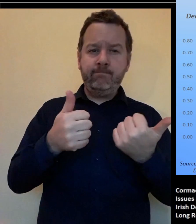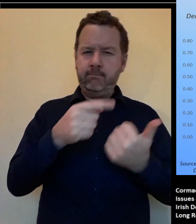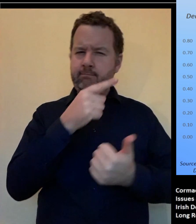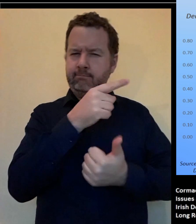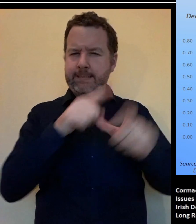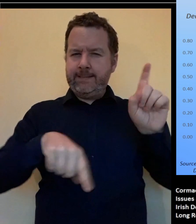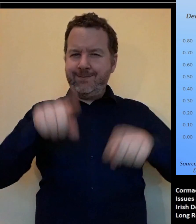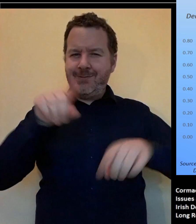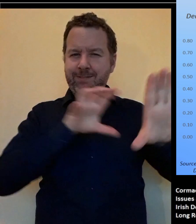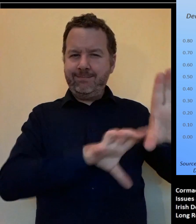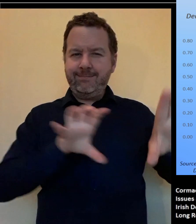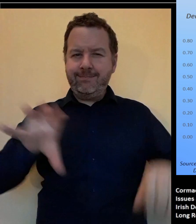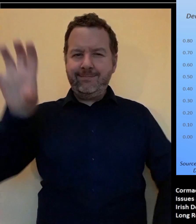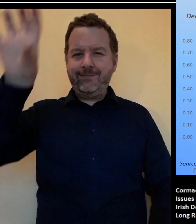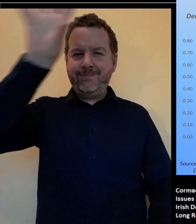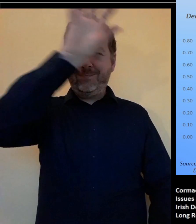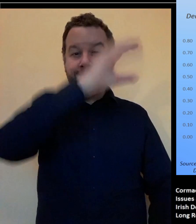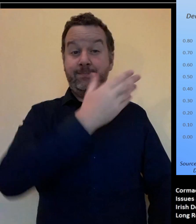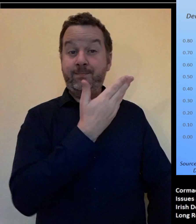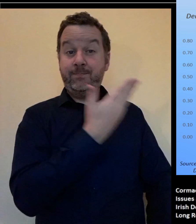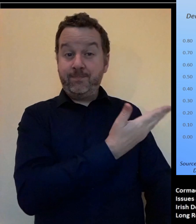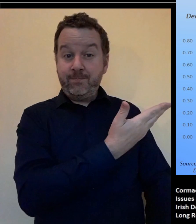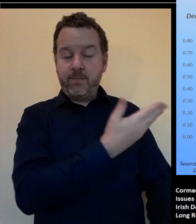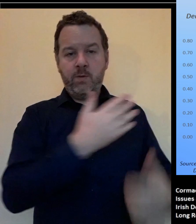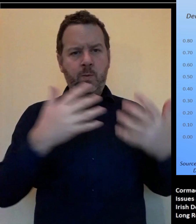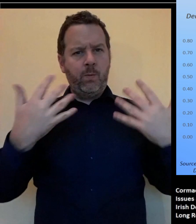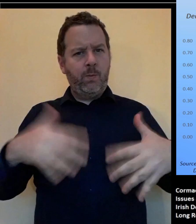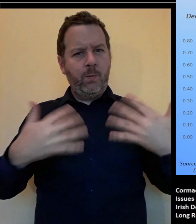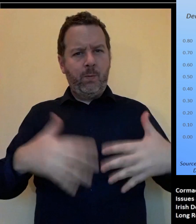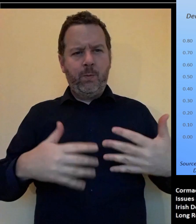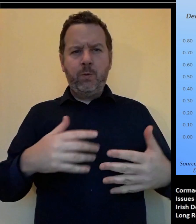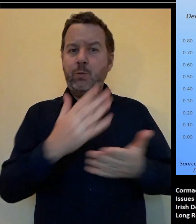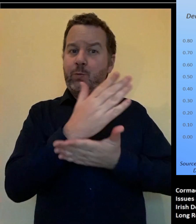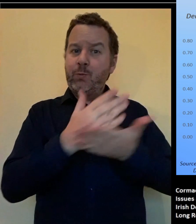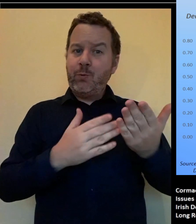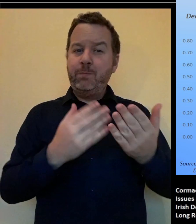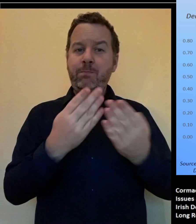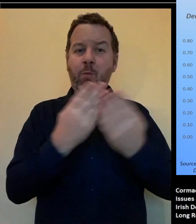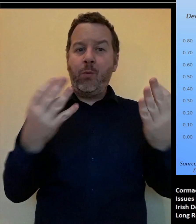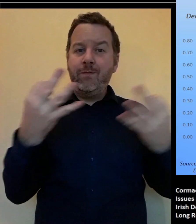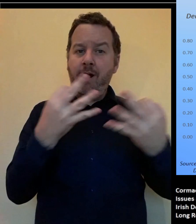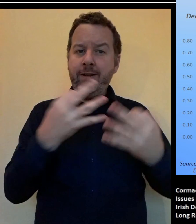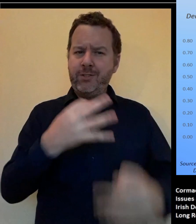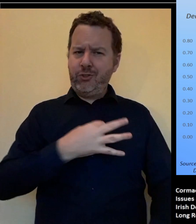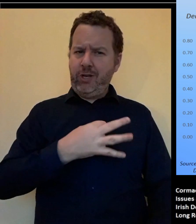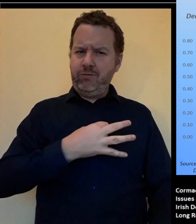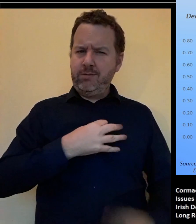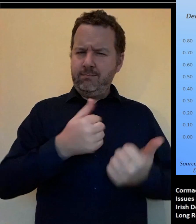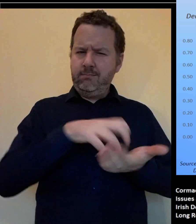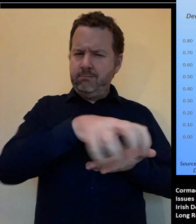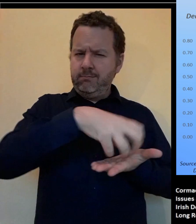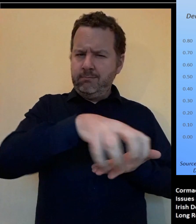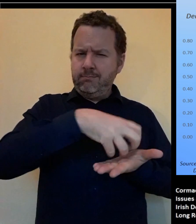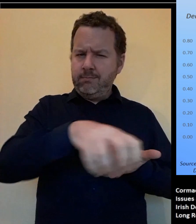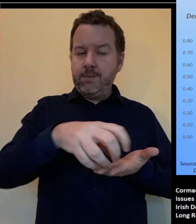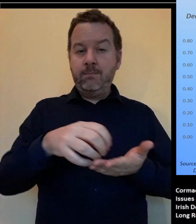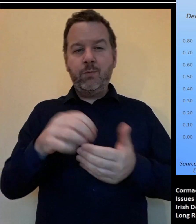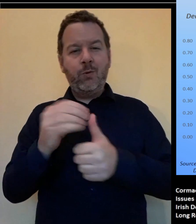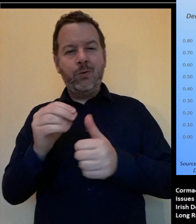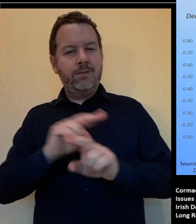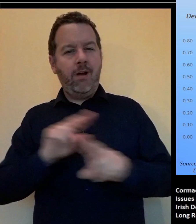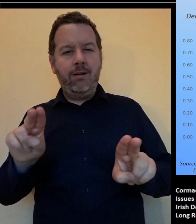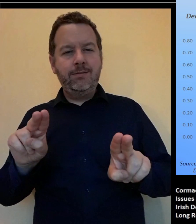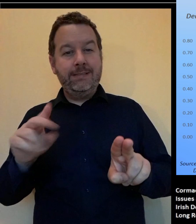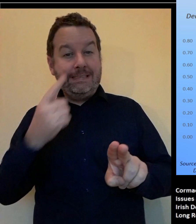we can see a regional dimension. This graph illustrates how generous the guardians were in unions,